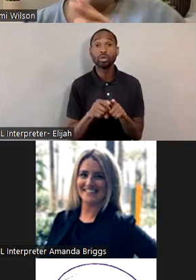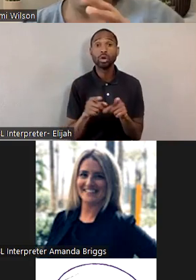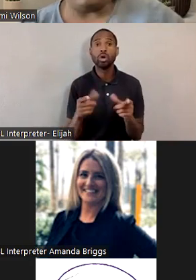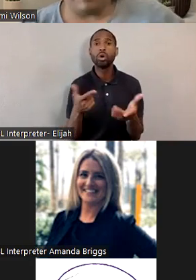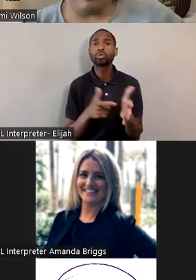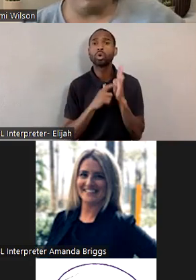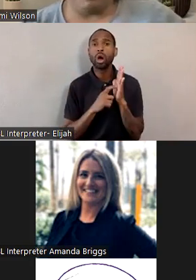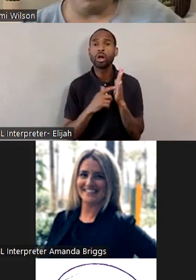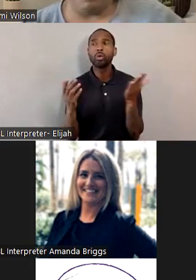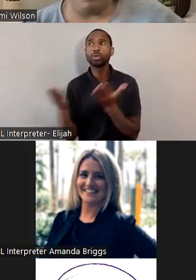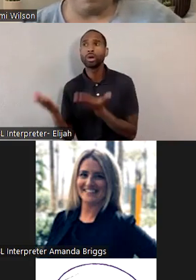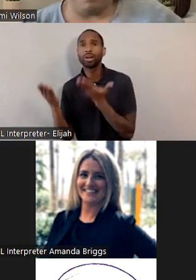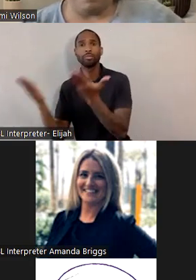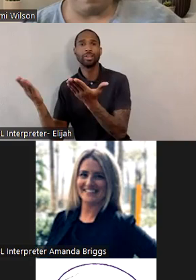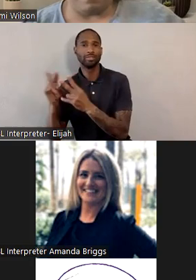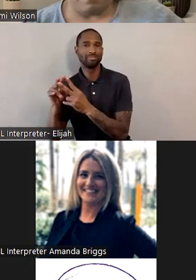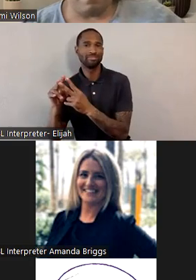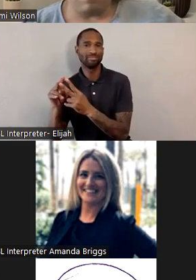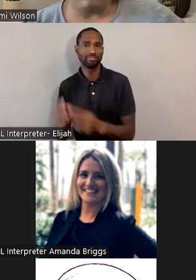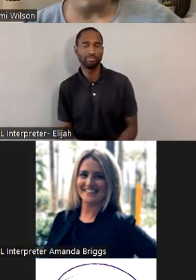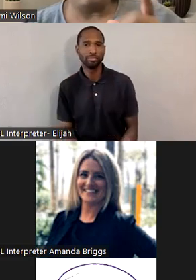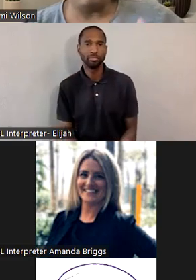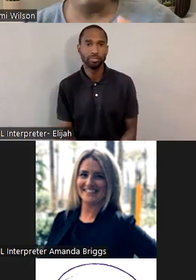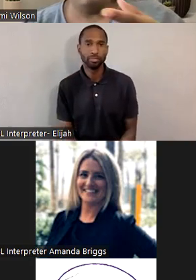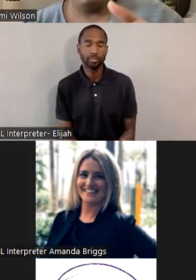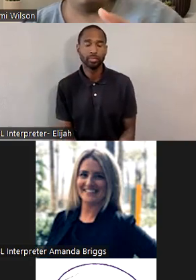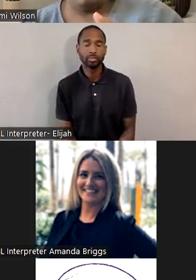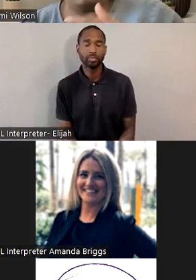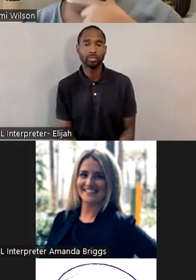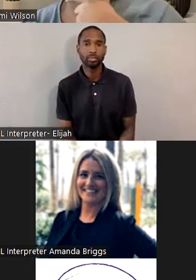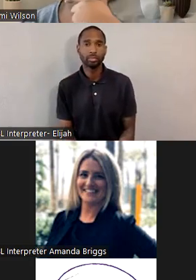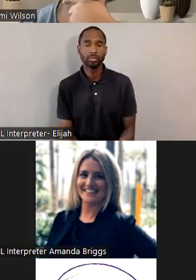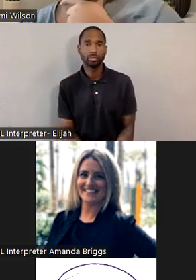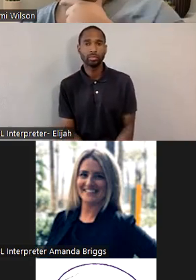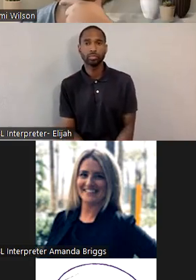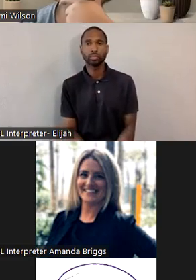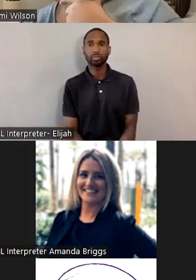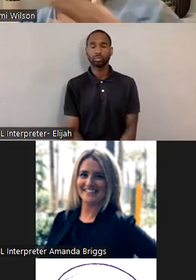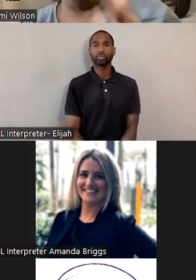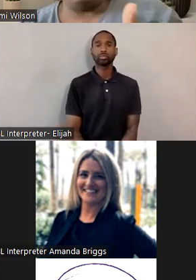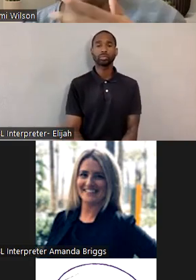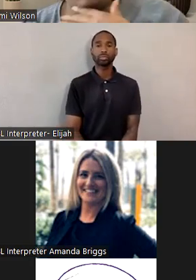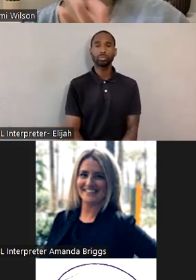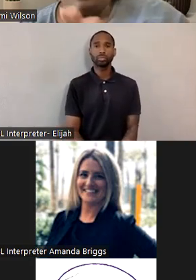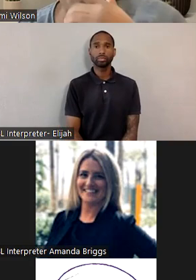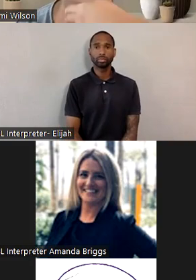what's recommended. And there's also oh, I did put it